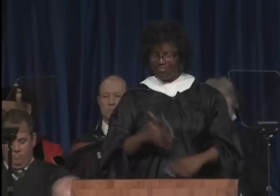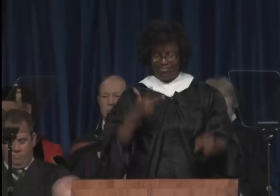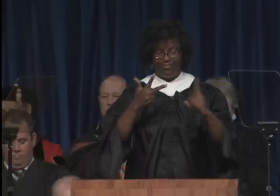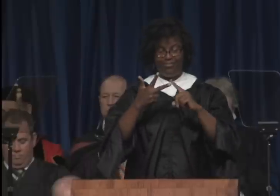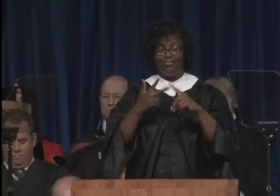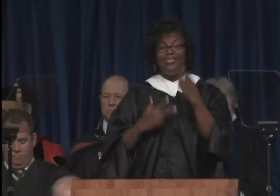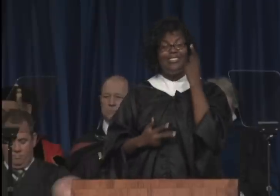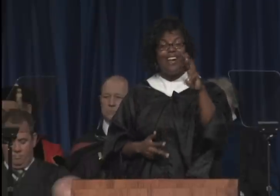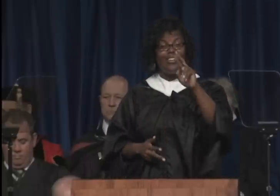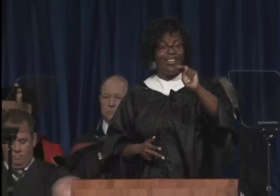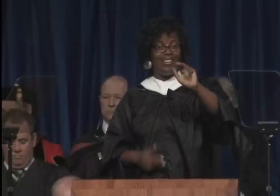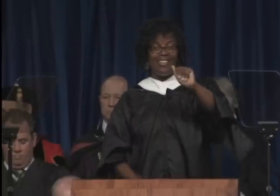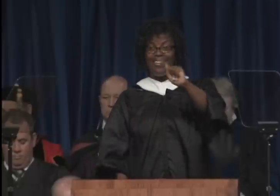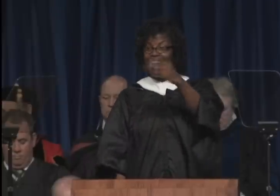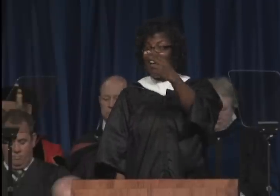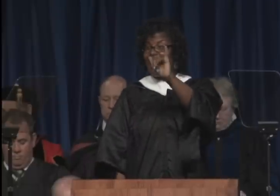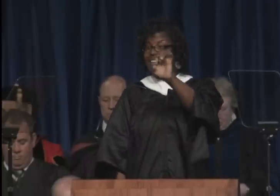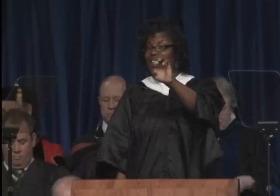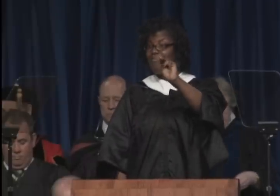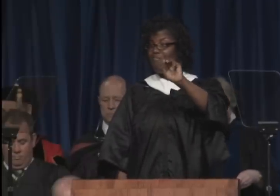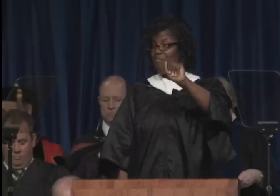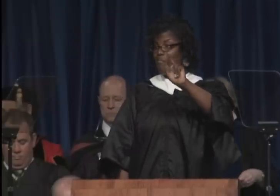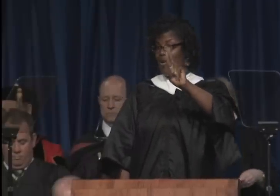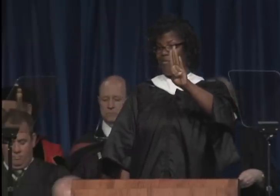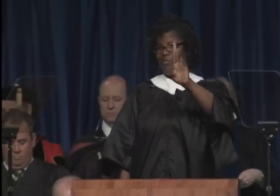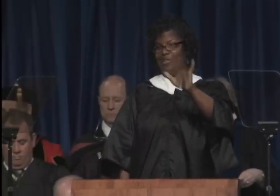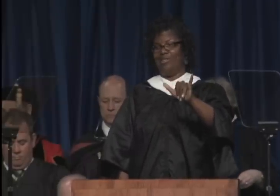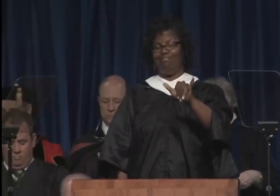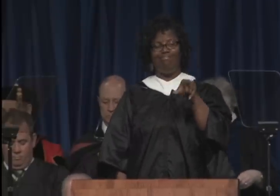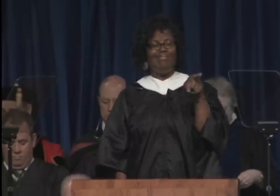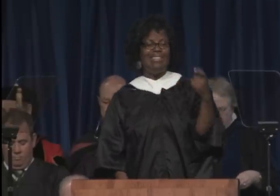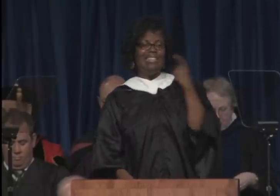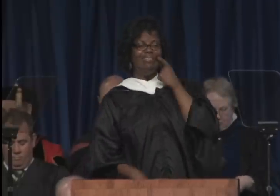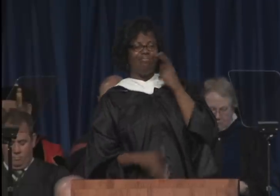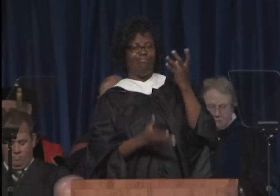Thank you. The third person that has continued to inspire me